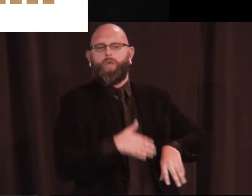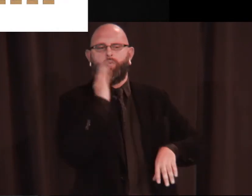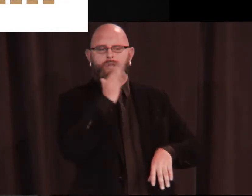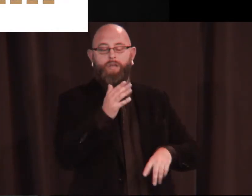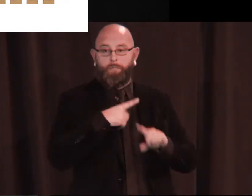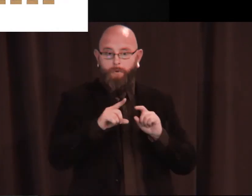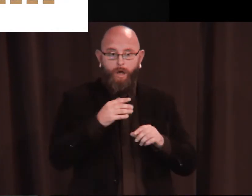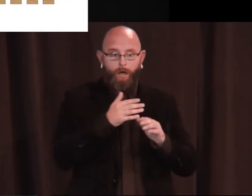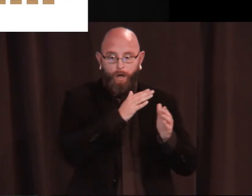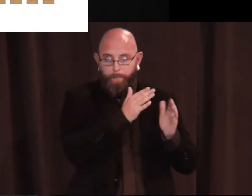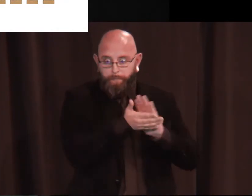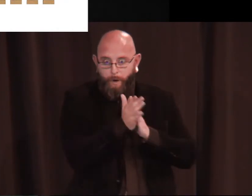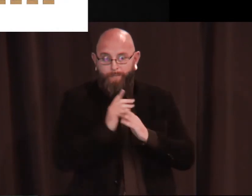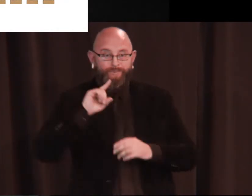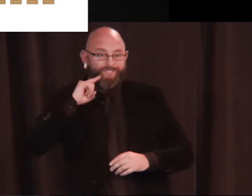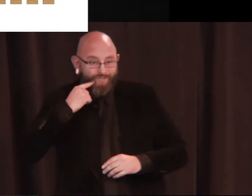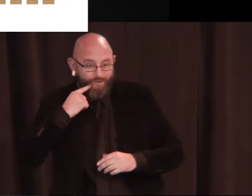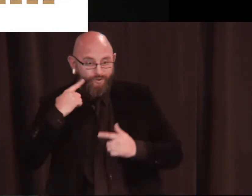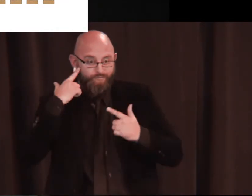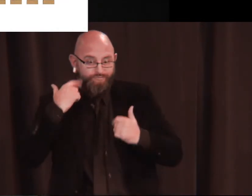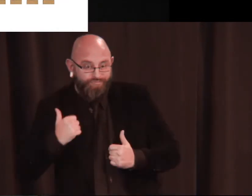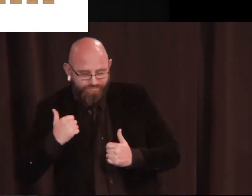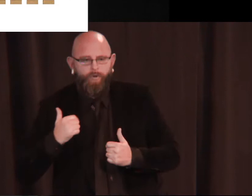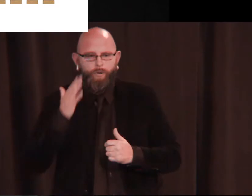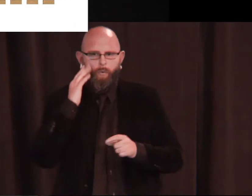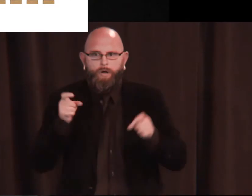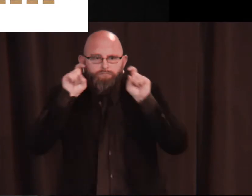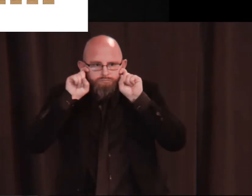and then also age was a factor, so children who were younger tended to